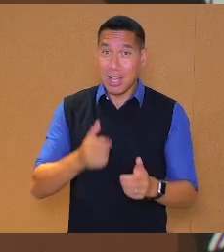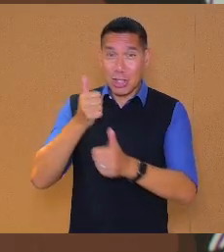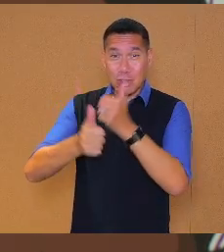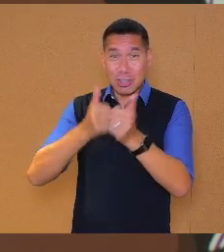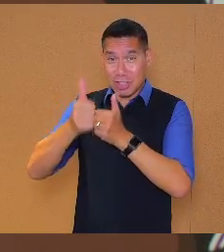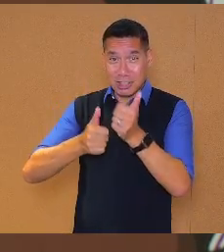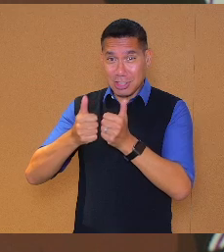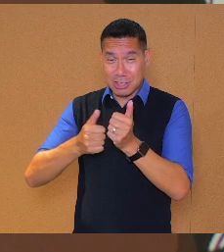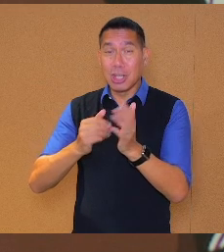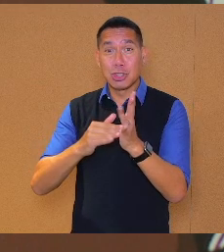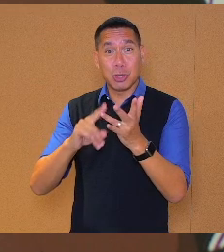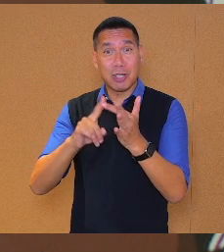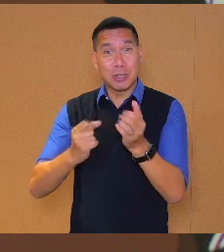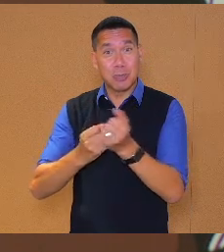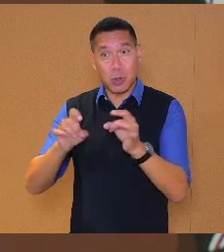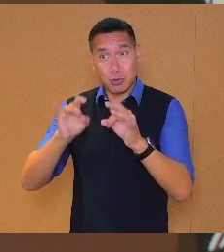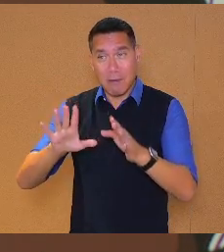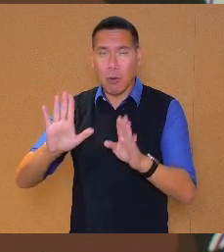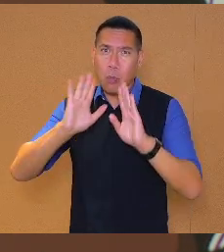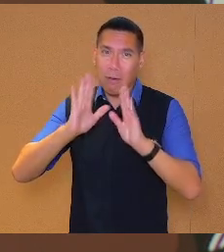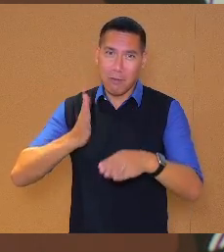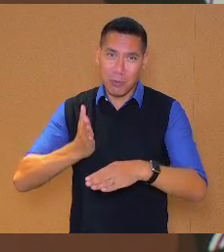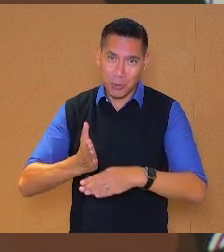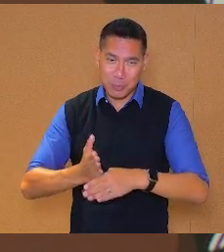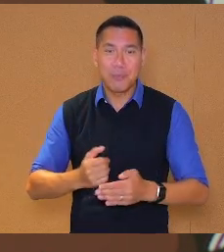For your truly incredible work. Before we move onto the next